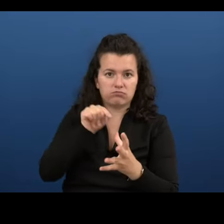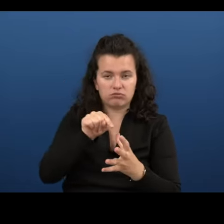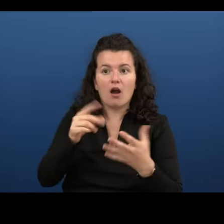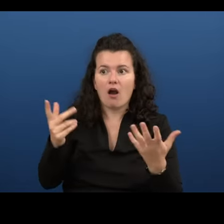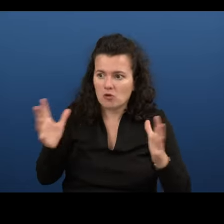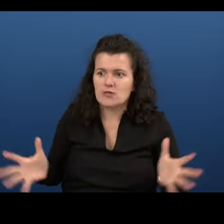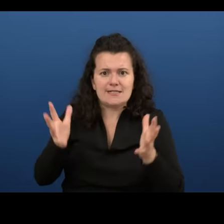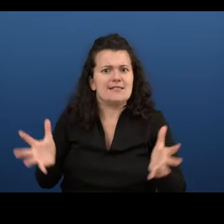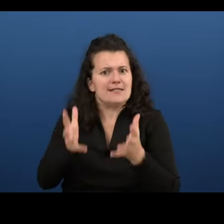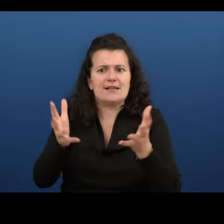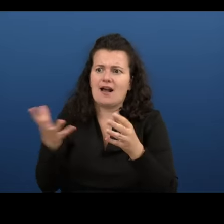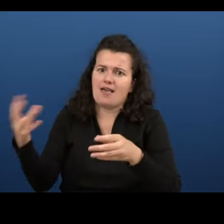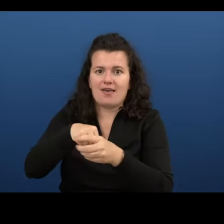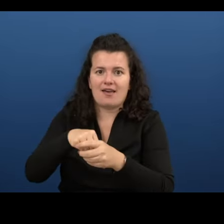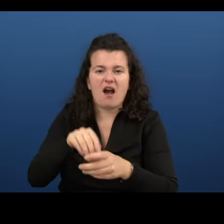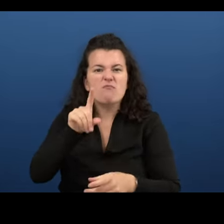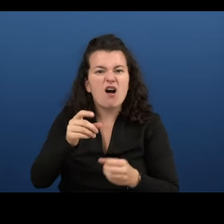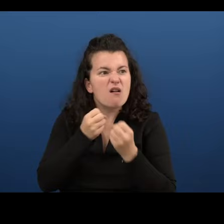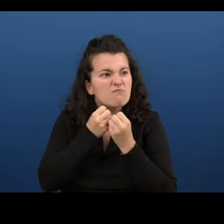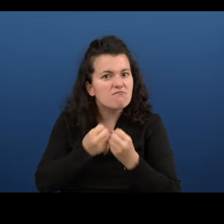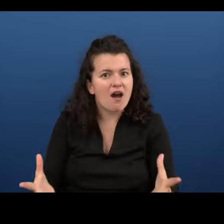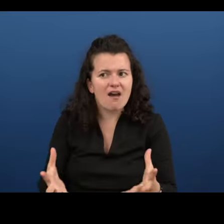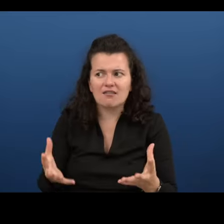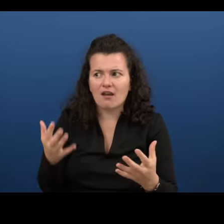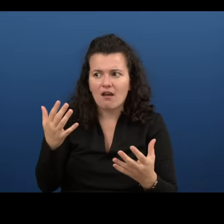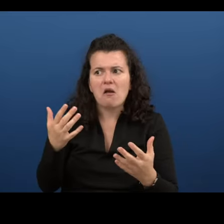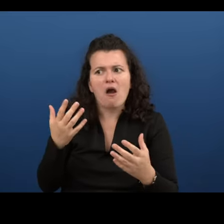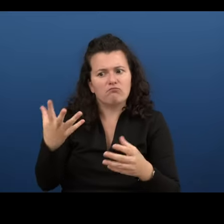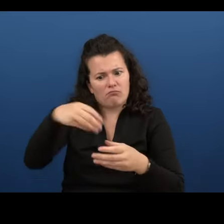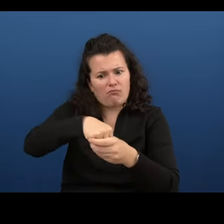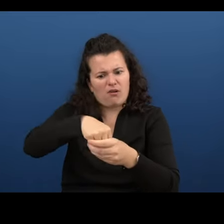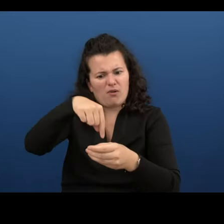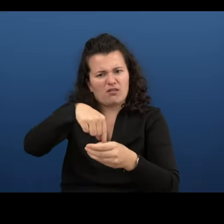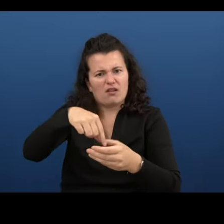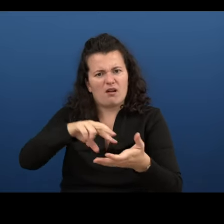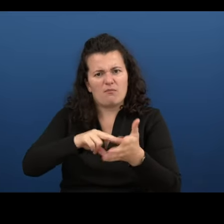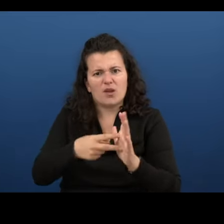that know what this means to be able to successfully implement the laws. Therefore we need more